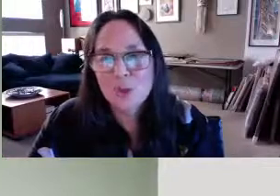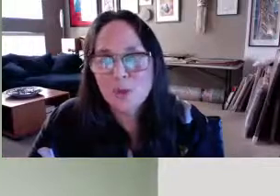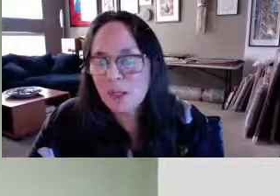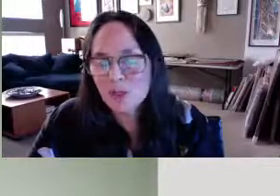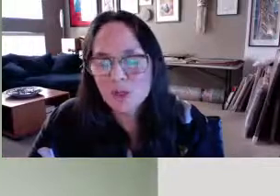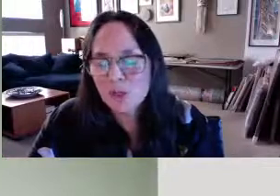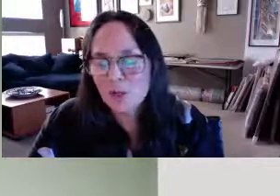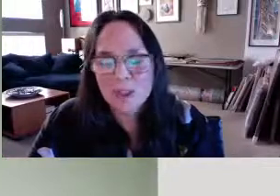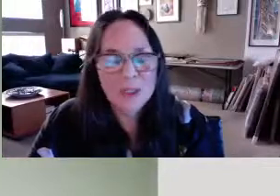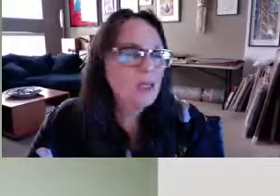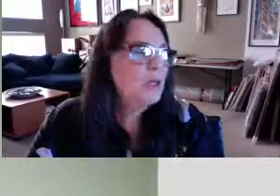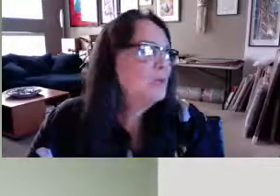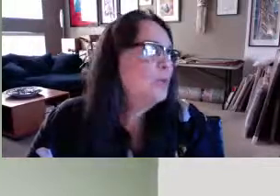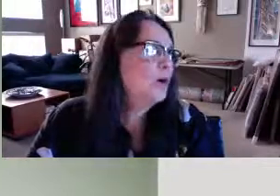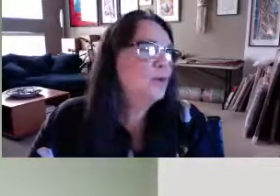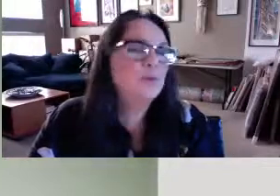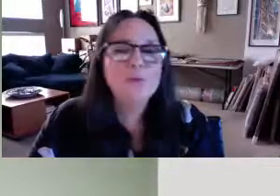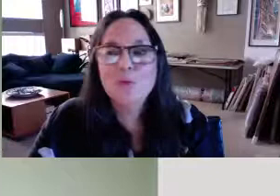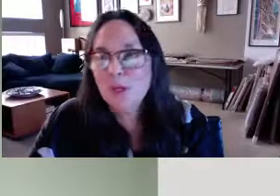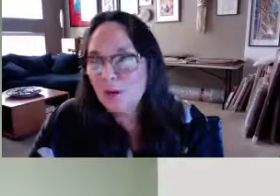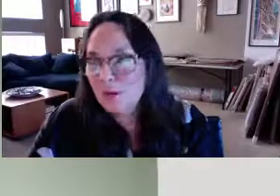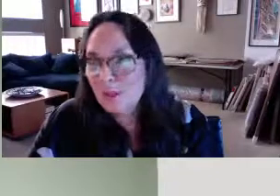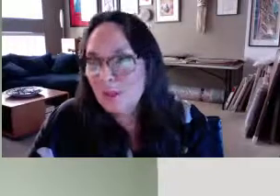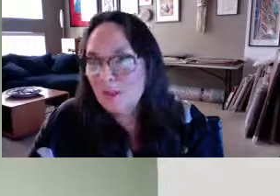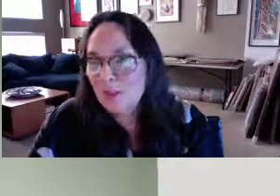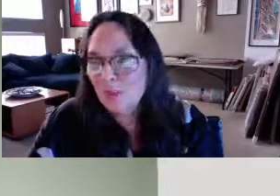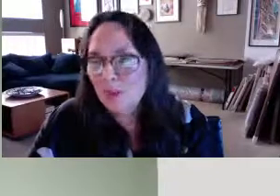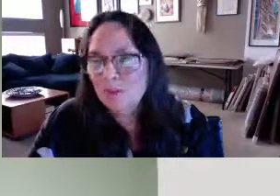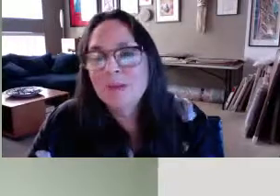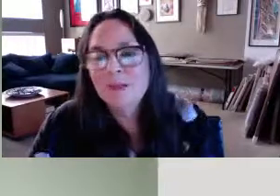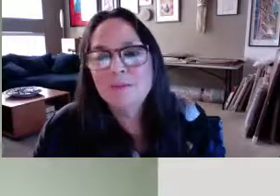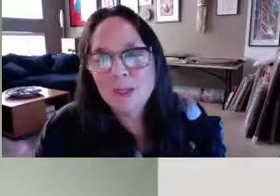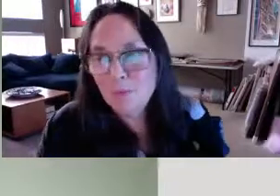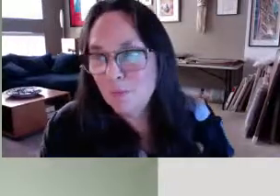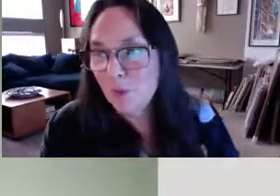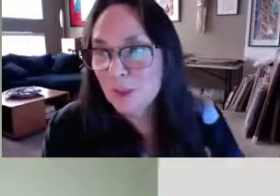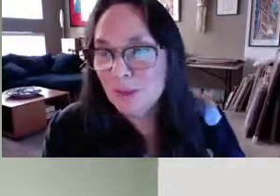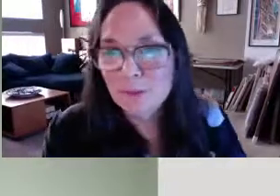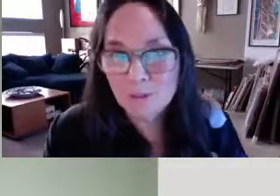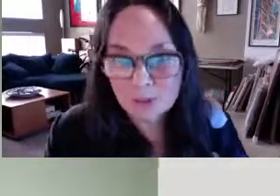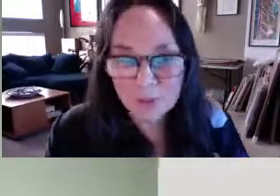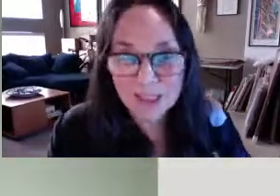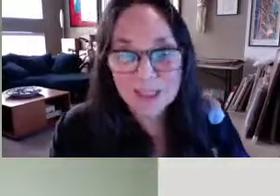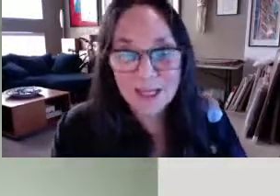the National Gallery you would walk through there and you know that he worked you know his scale